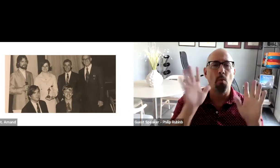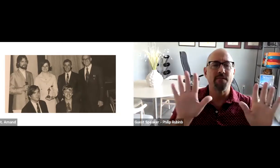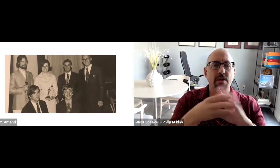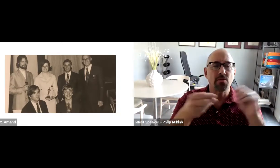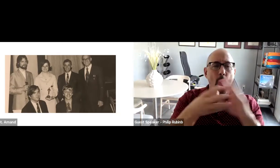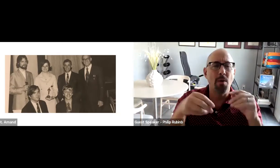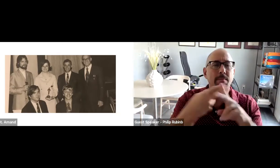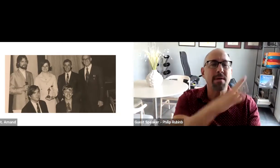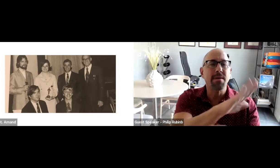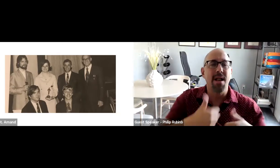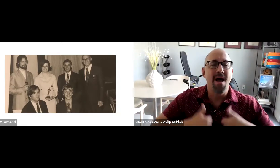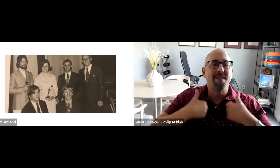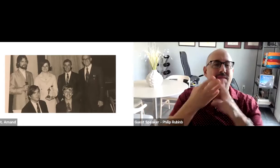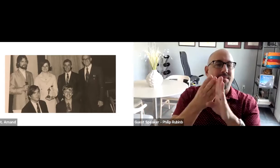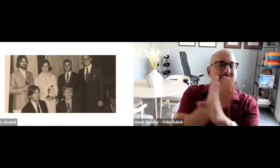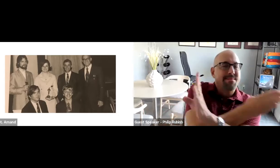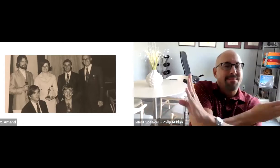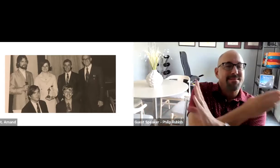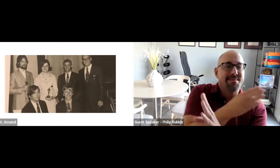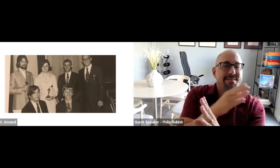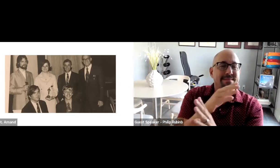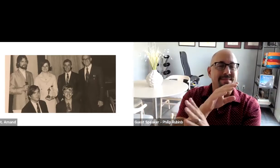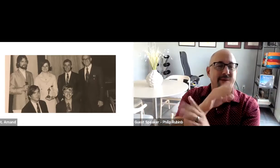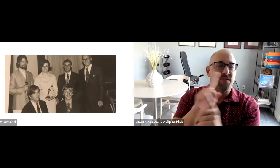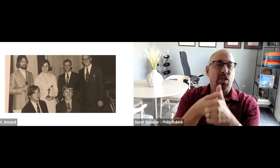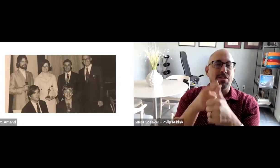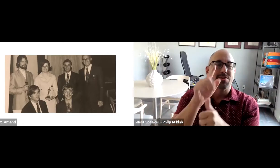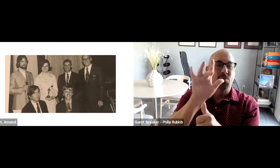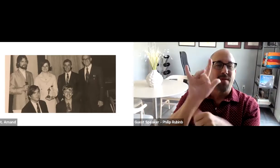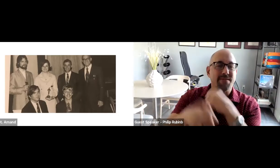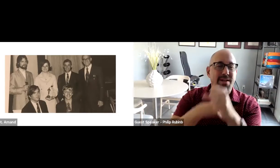in the world and fluent in sign language and confident,